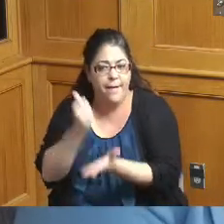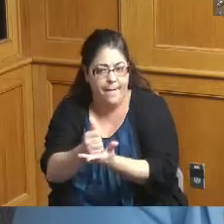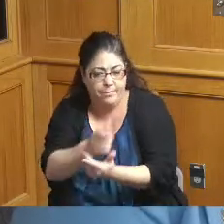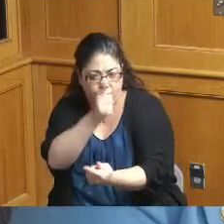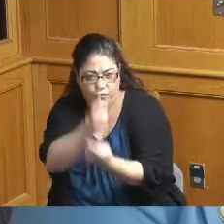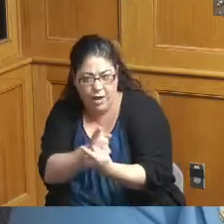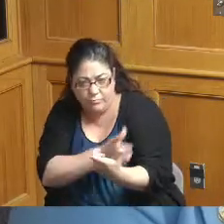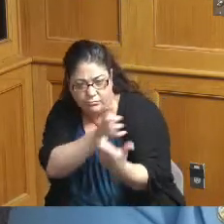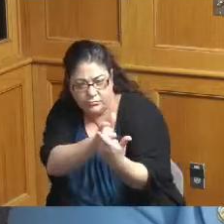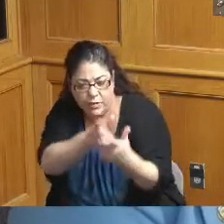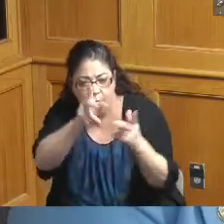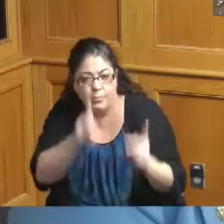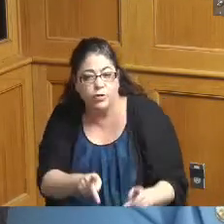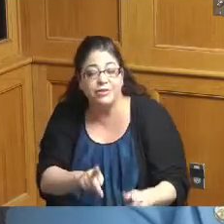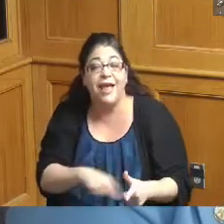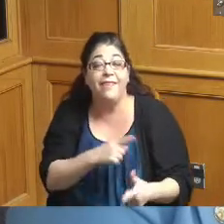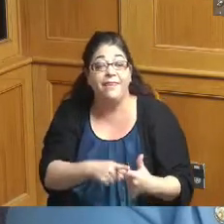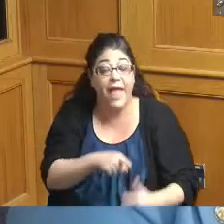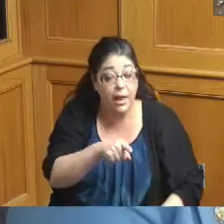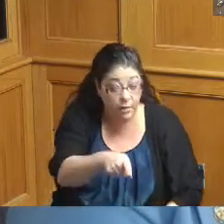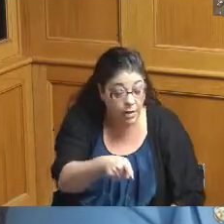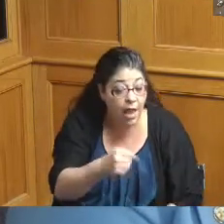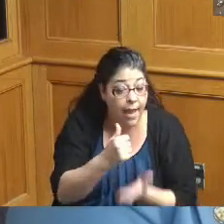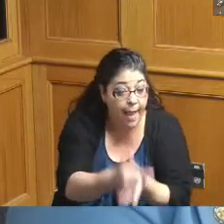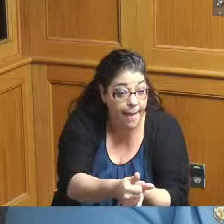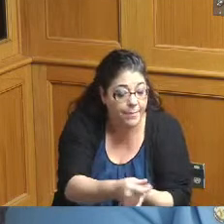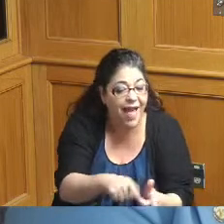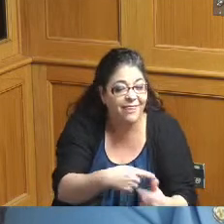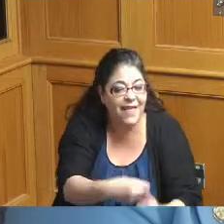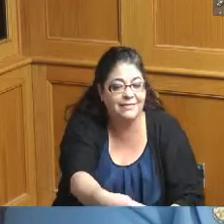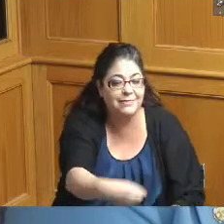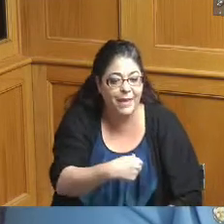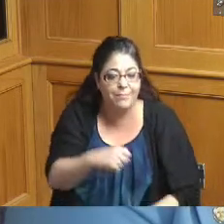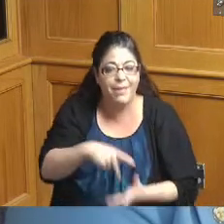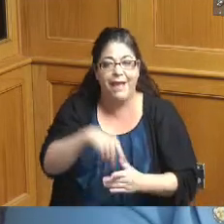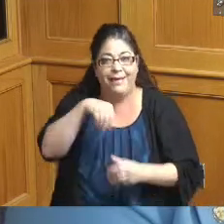the money they're spending it back in the economy and we're getting it back on the backside because